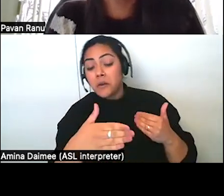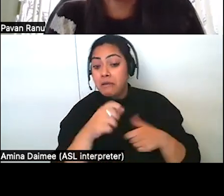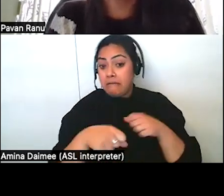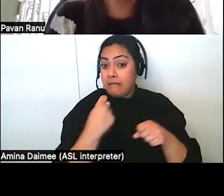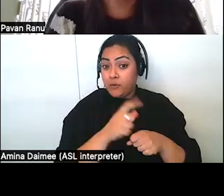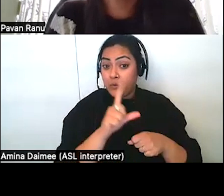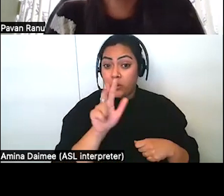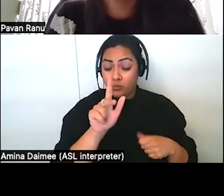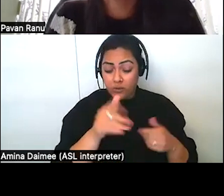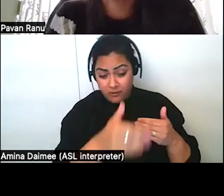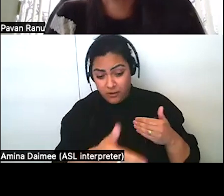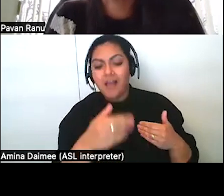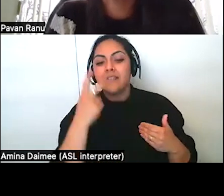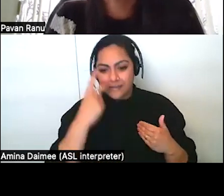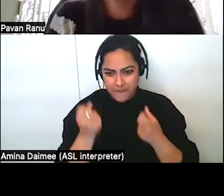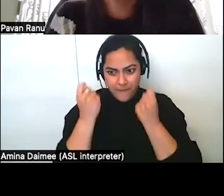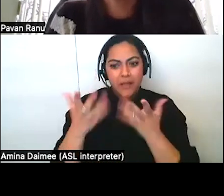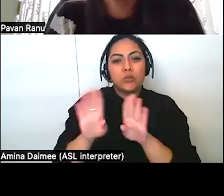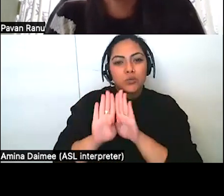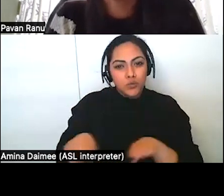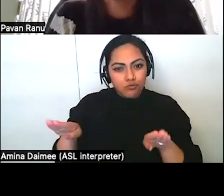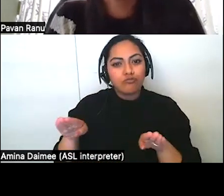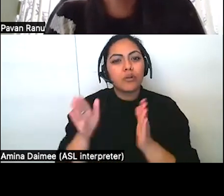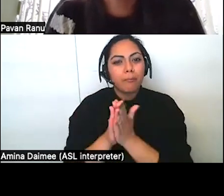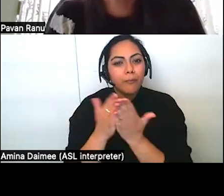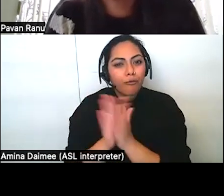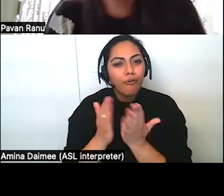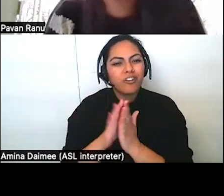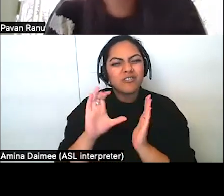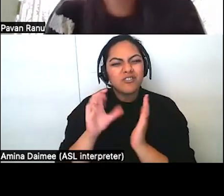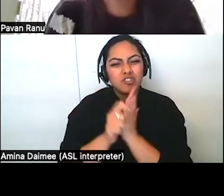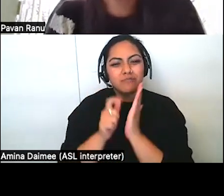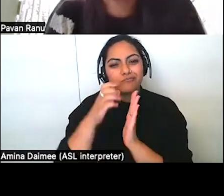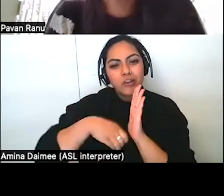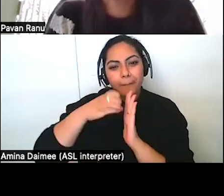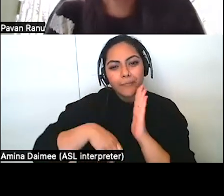chapter books that have to do with spooky subjects. So, I'm thinking,